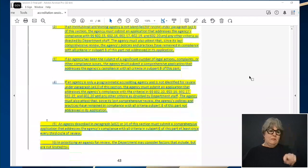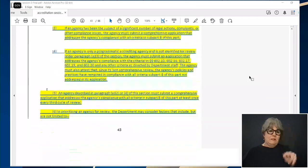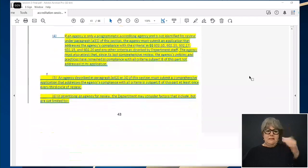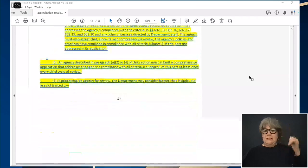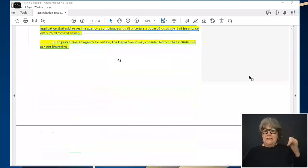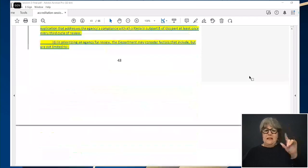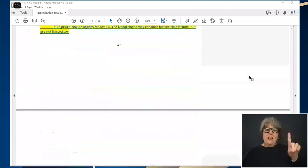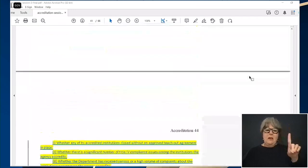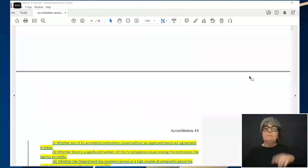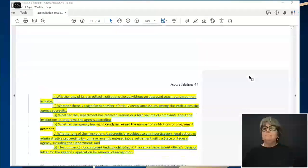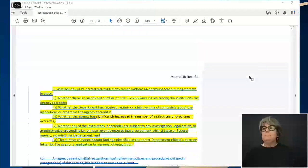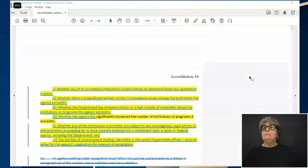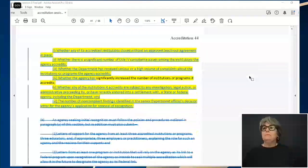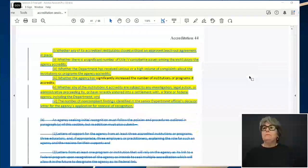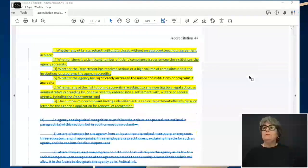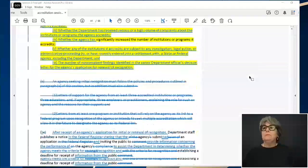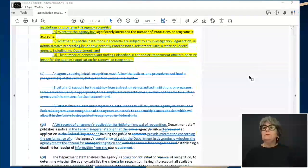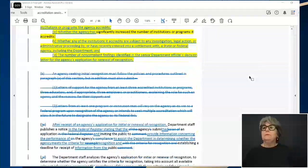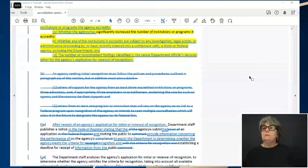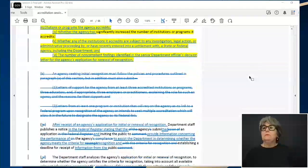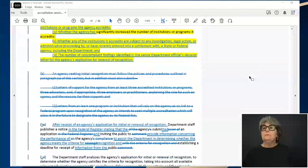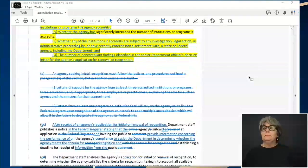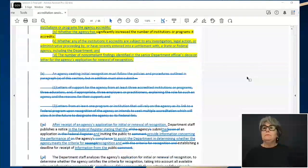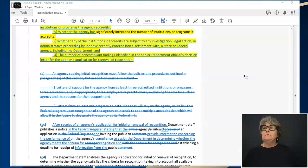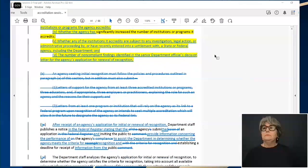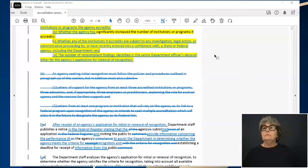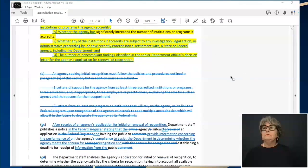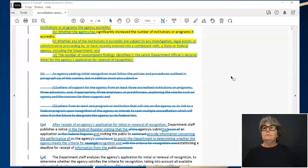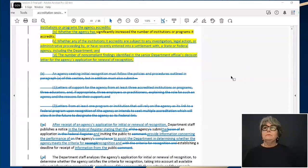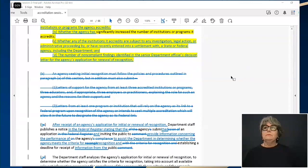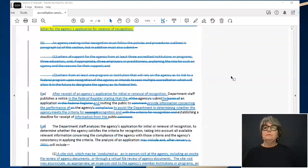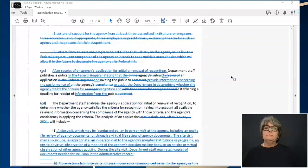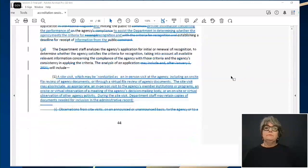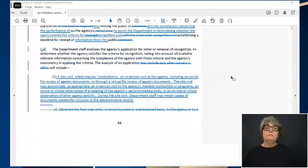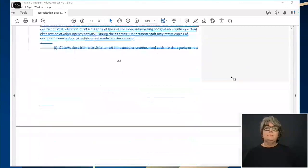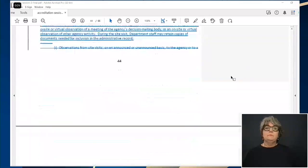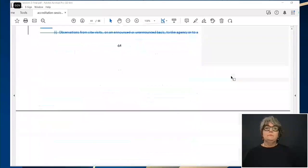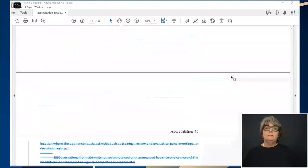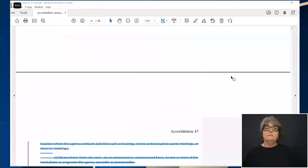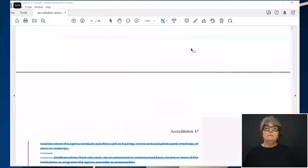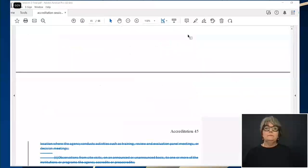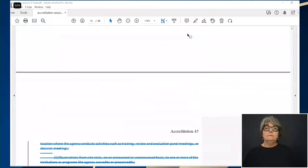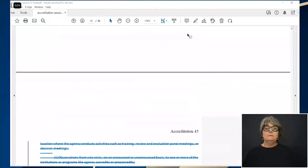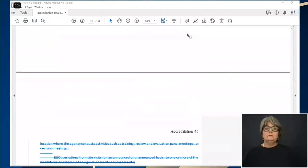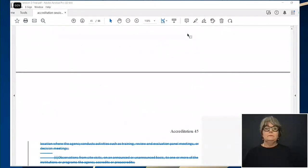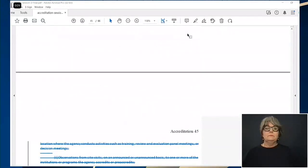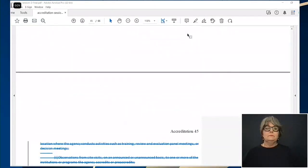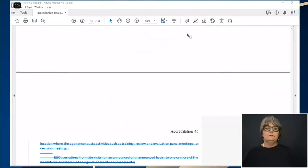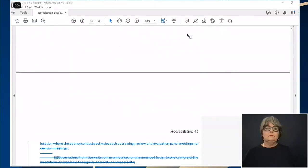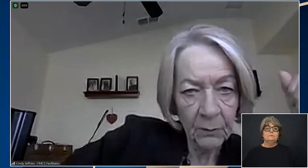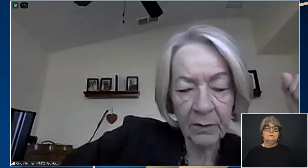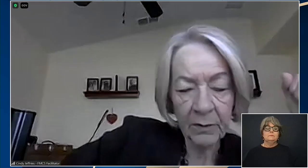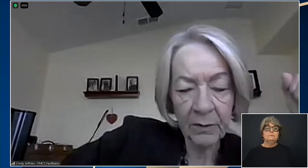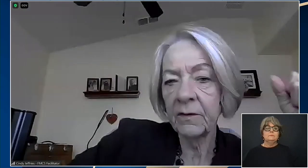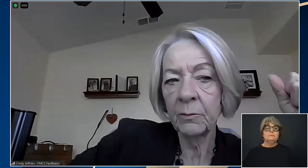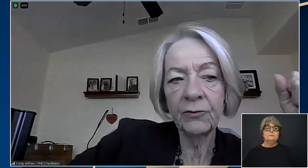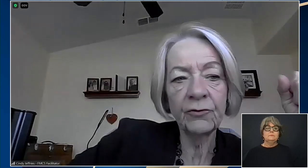Okay. So, are you ready for a temperature